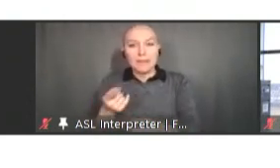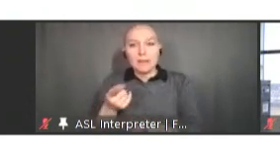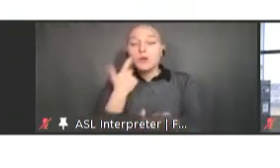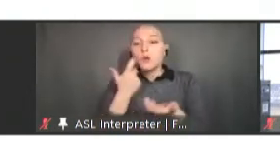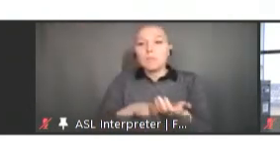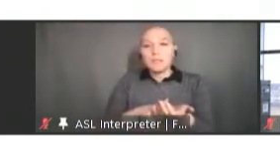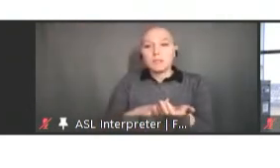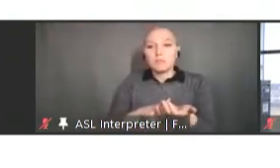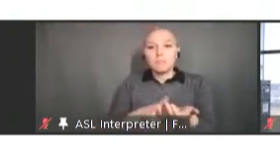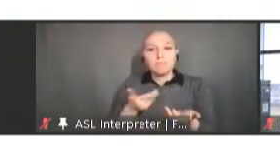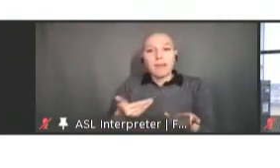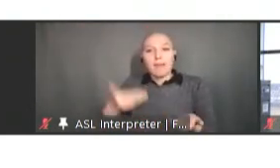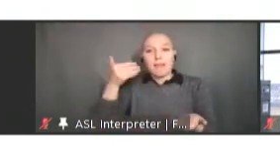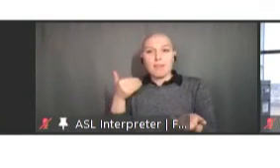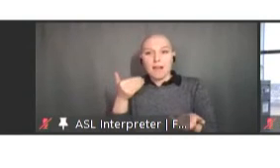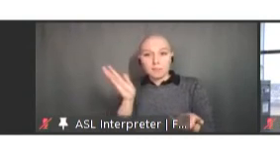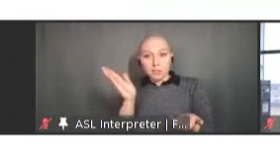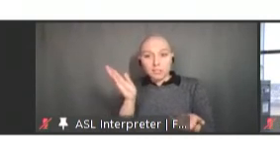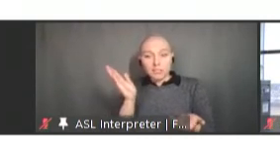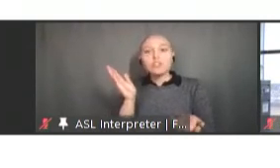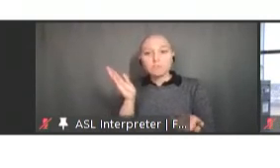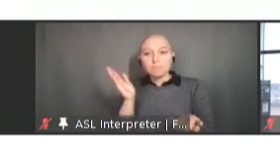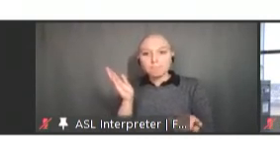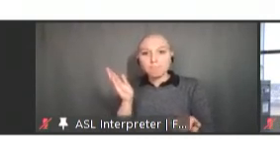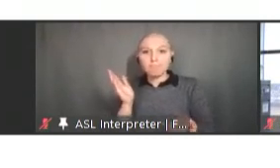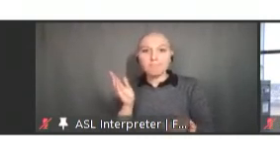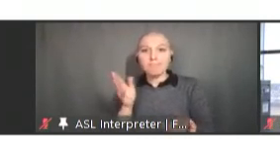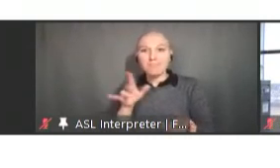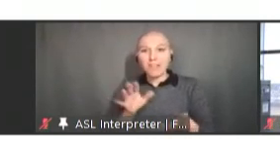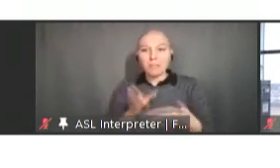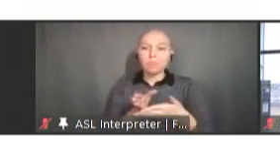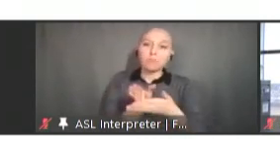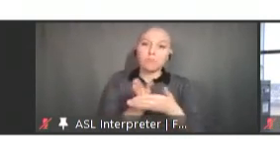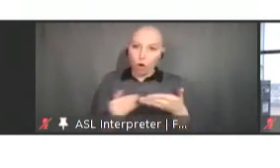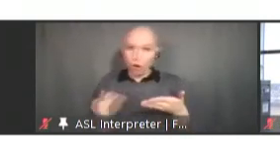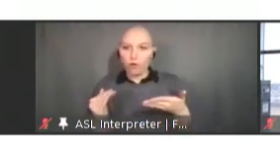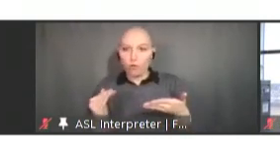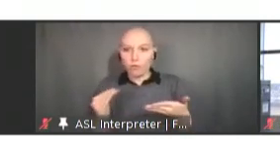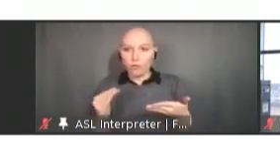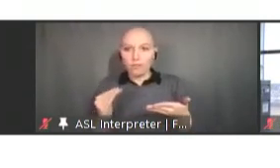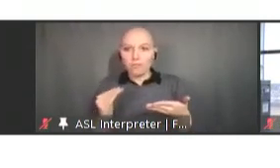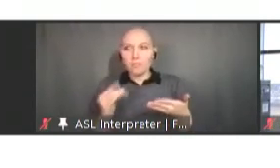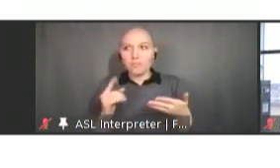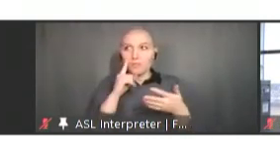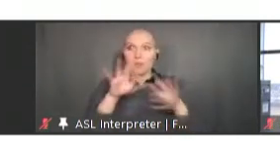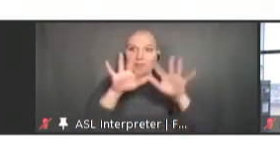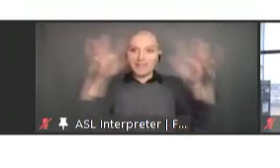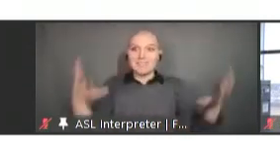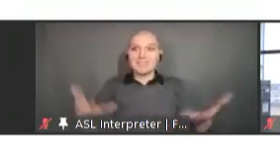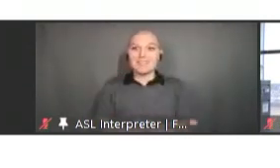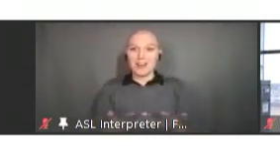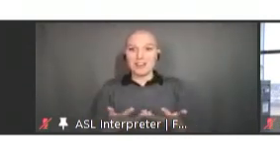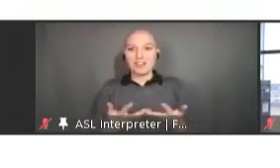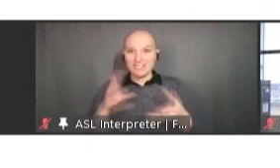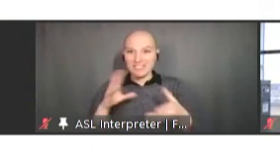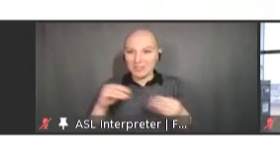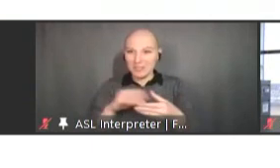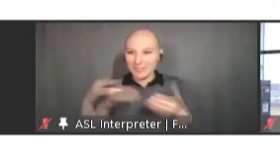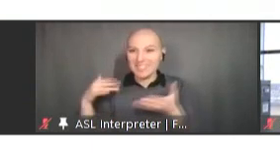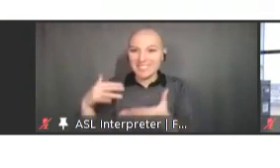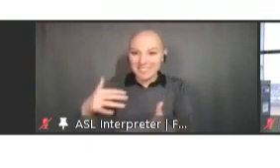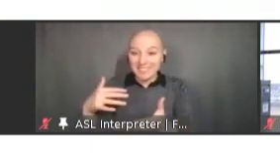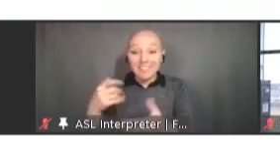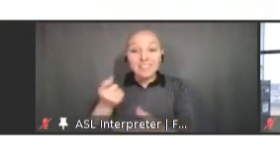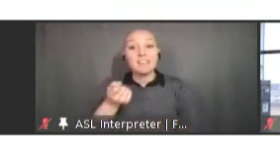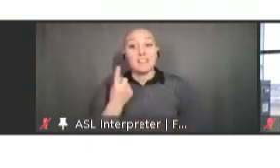it is only a part of the entire story, and T cell responses have been coming up a lot,